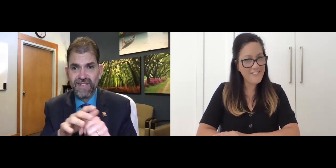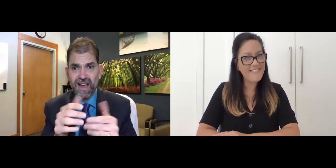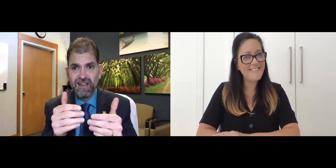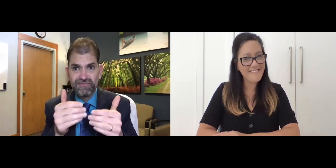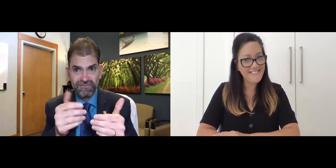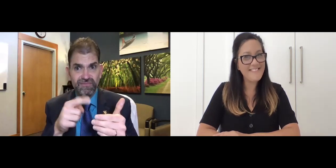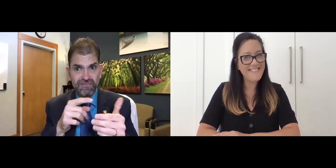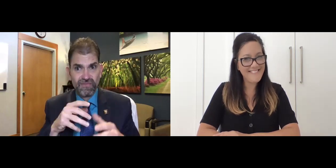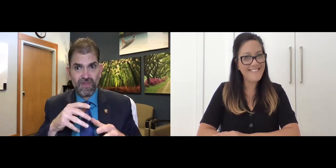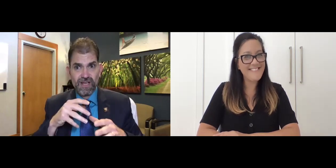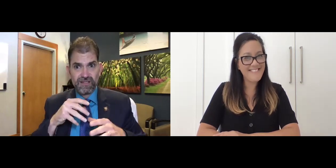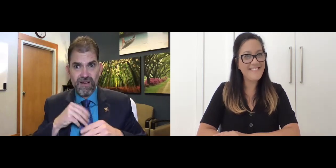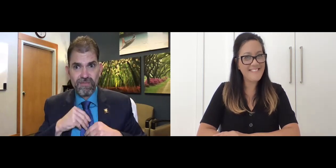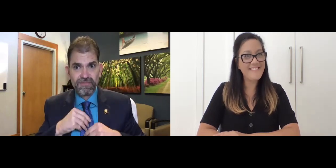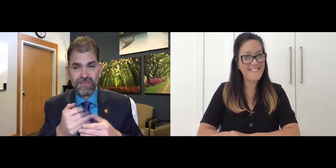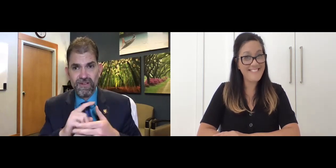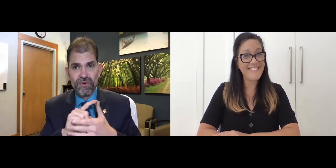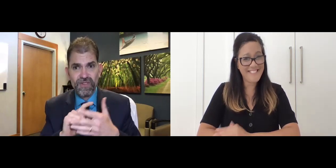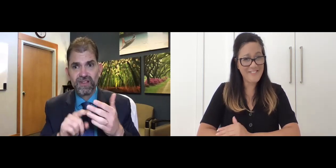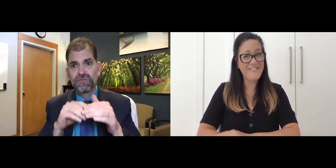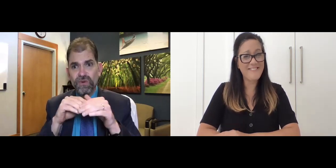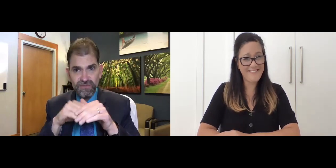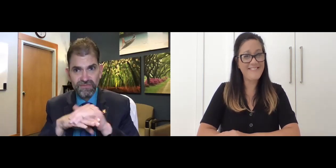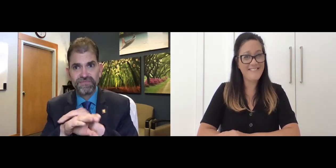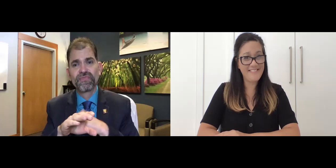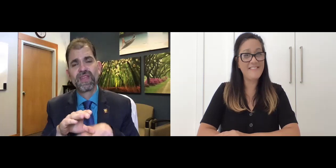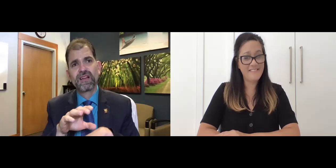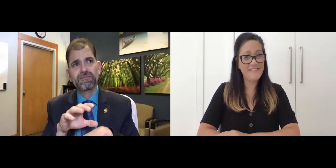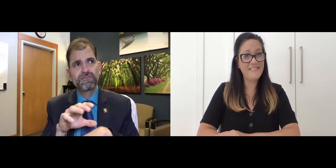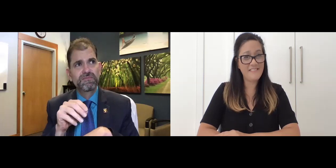But fortunately they did accept me.